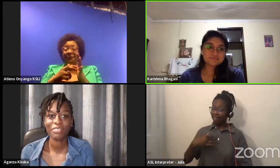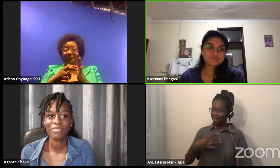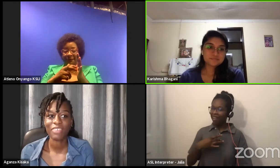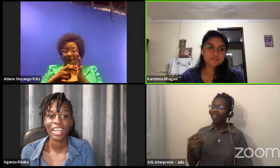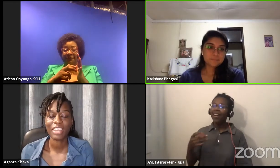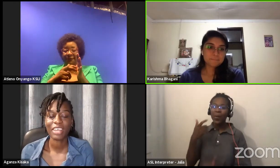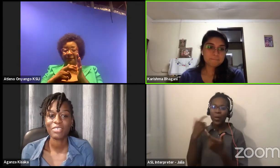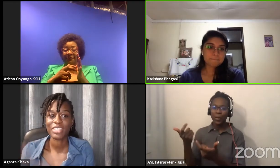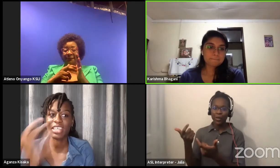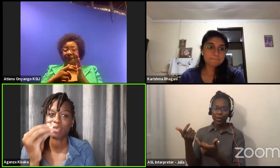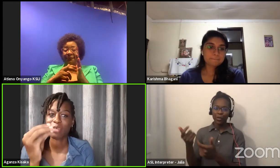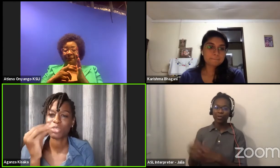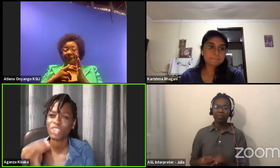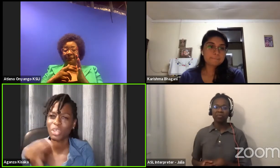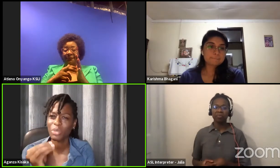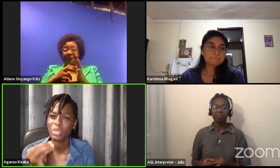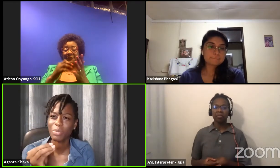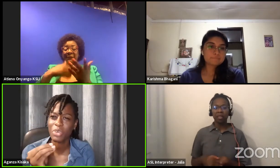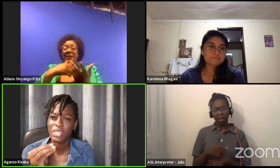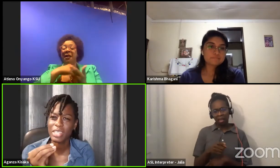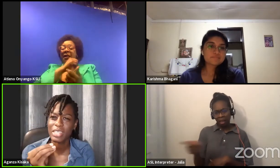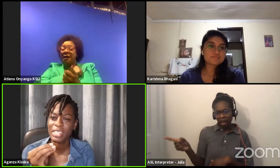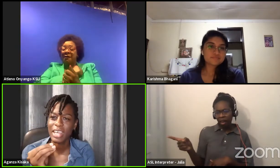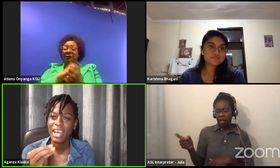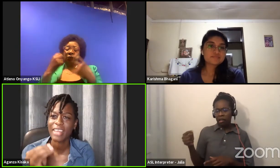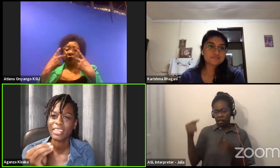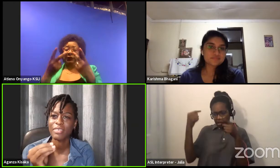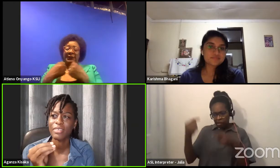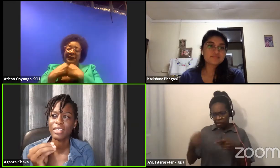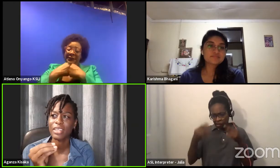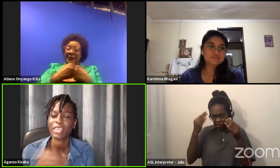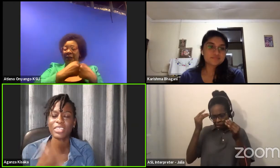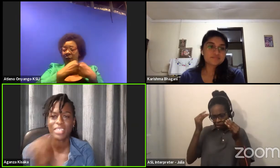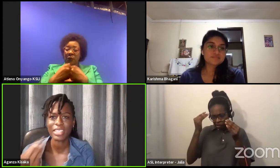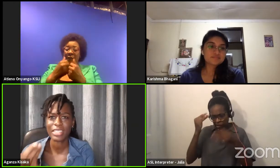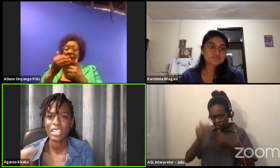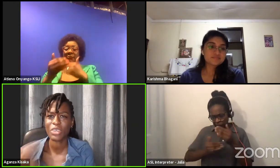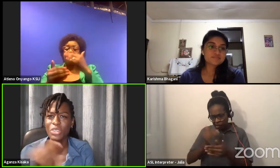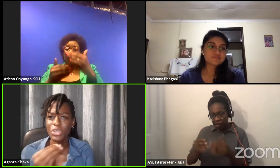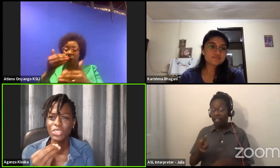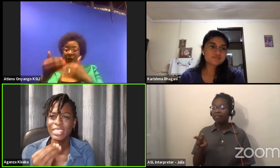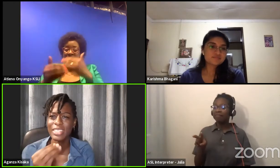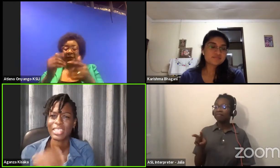I love seeing them struggle with their process and then either succeeding or not succeeding